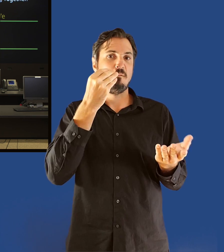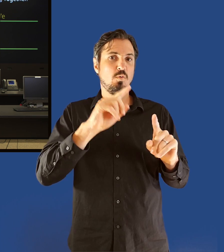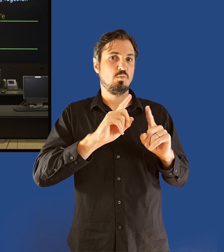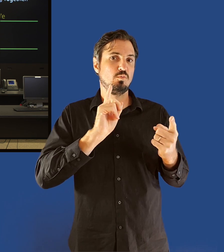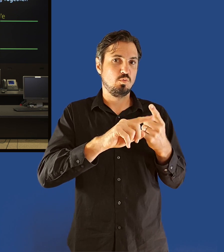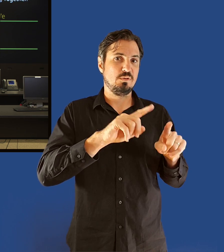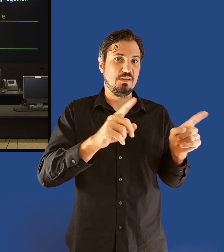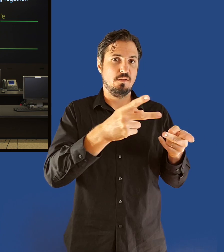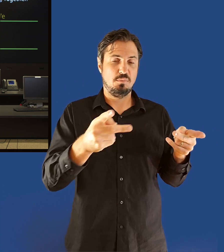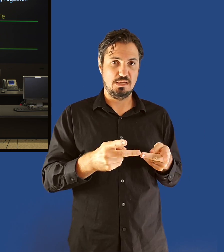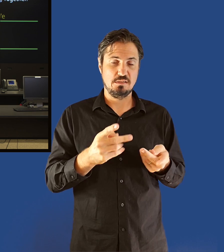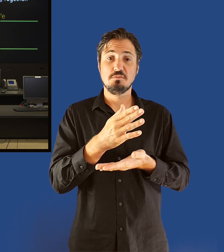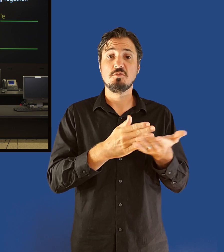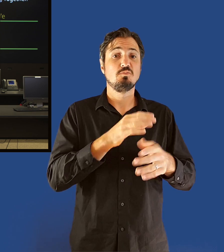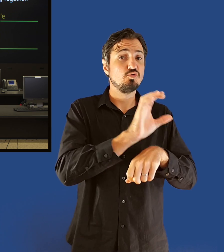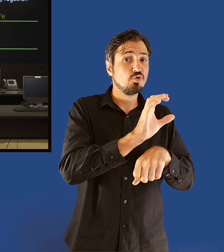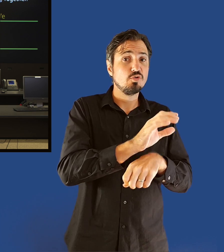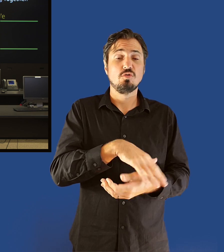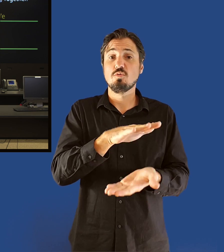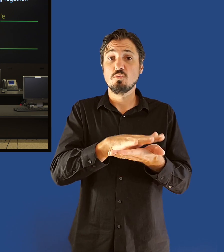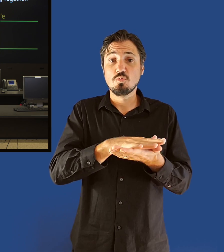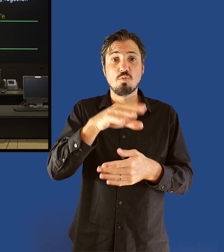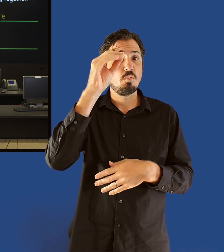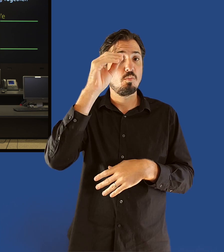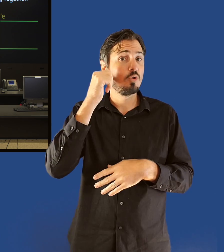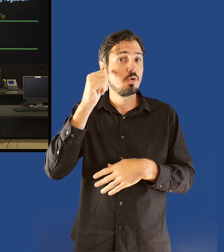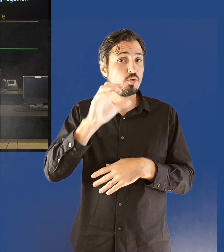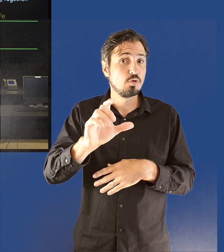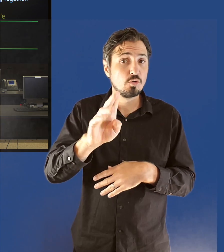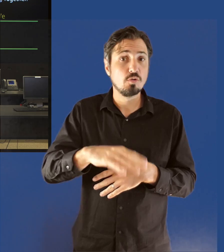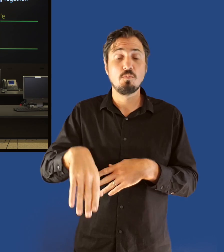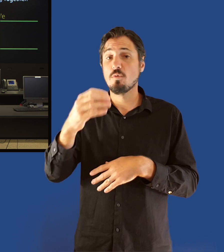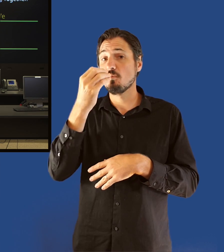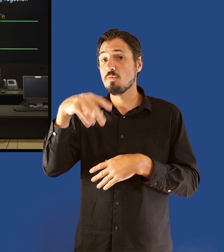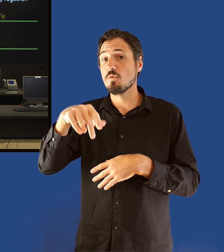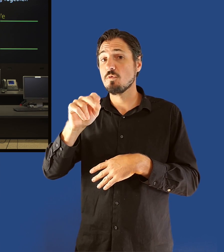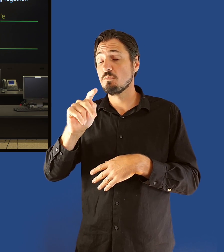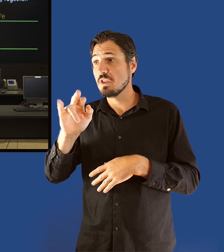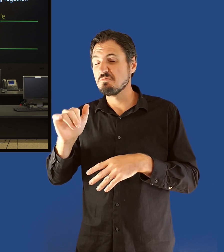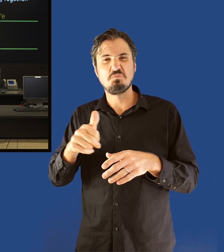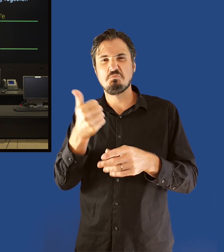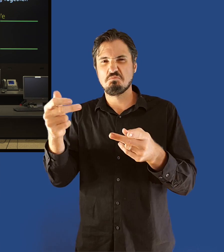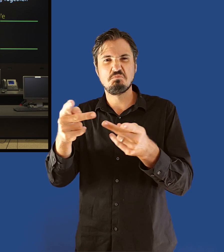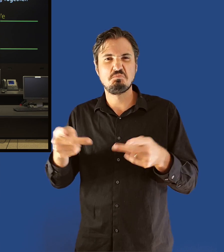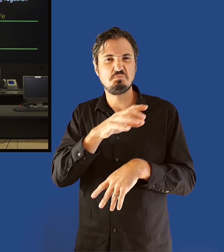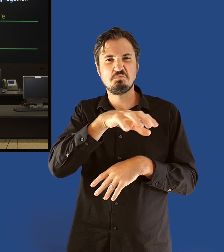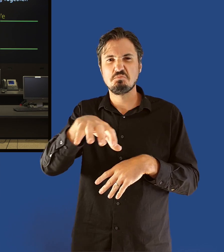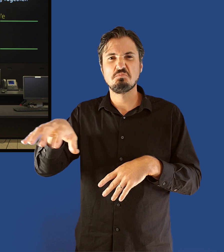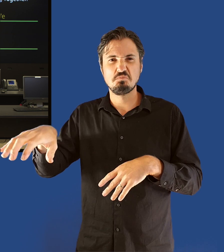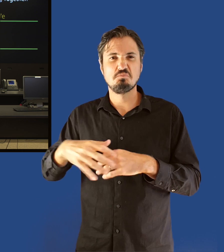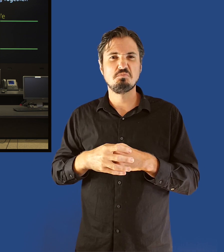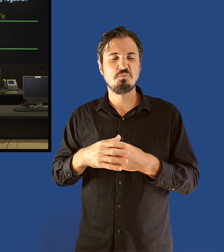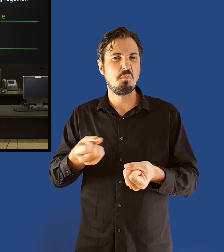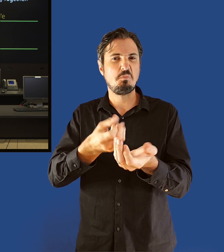Distribution sites are at churches, schools, the Boys and Girls Clubs, food pantries and other facilities from the north shore to the west side.